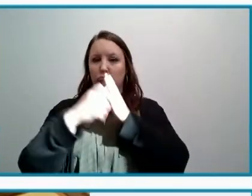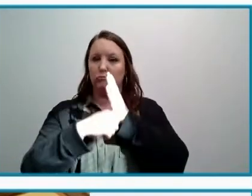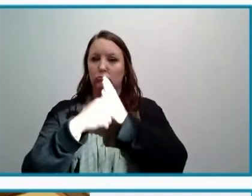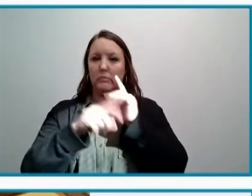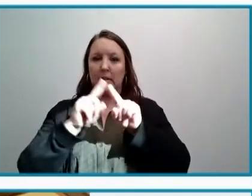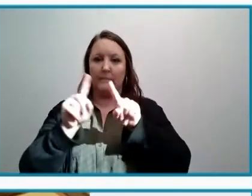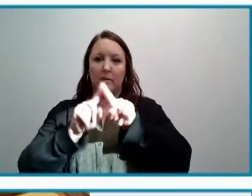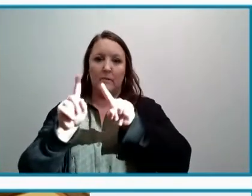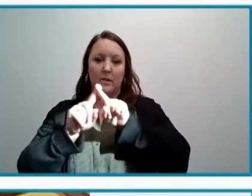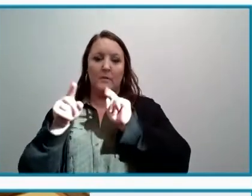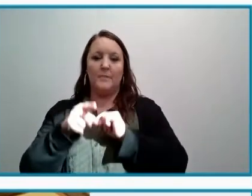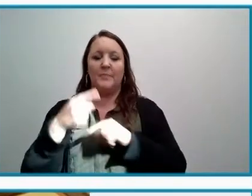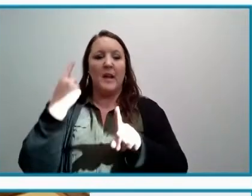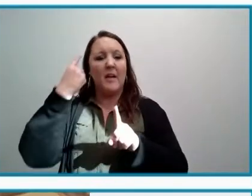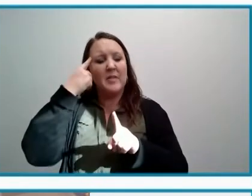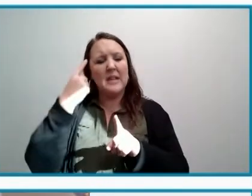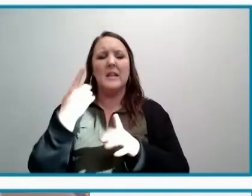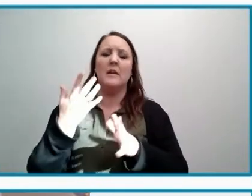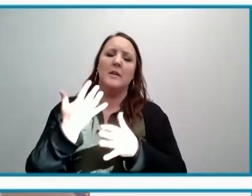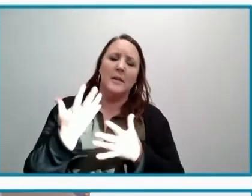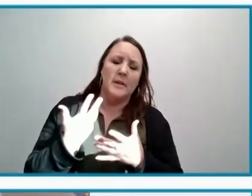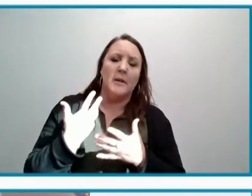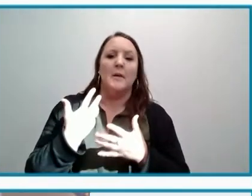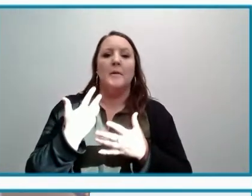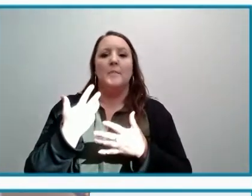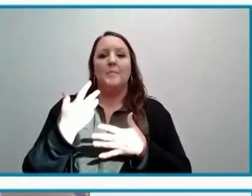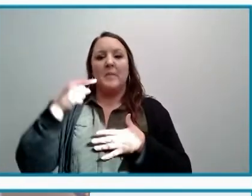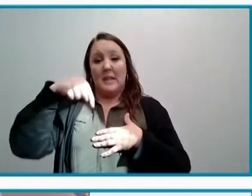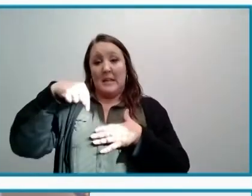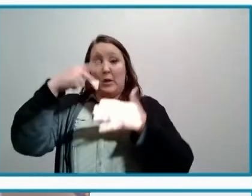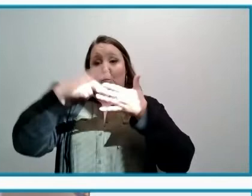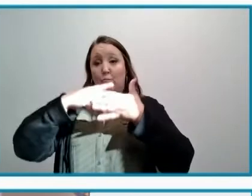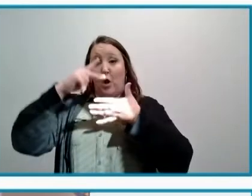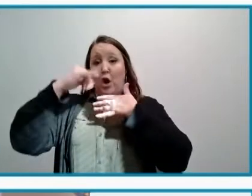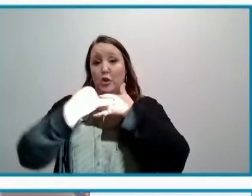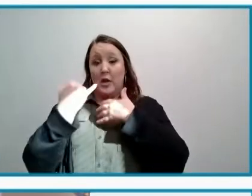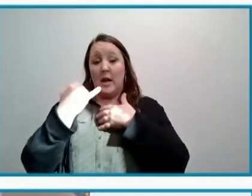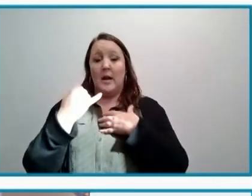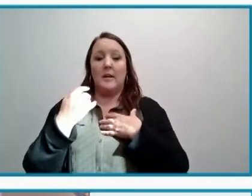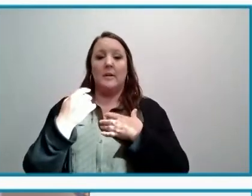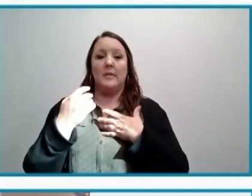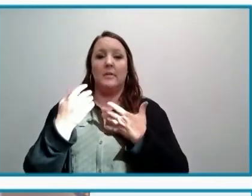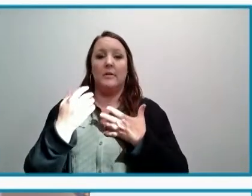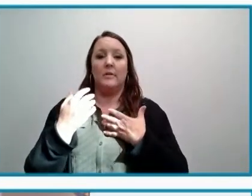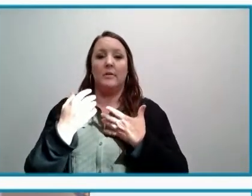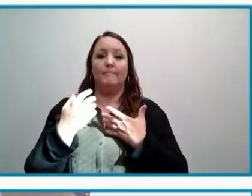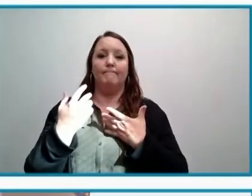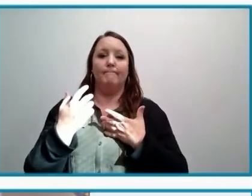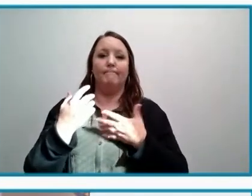I think, uh, this project which was sort of a telearts, uh, project that we, uh,